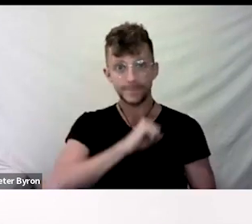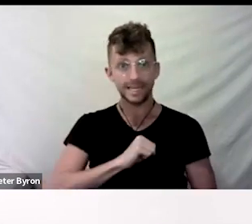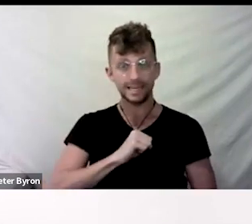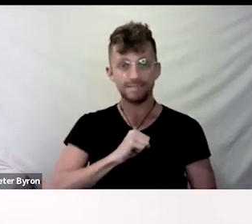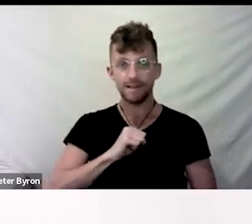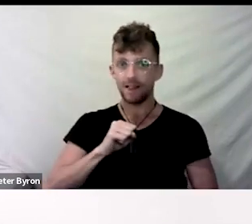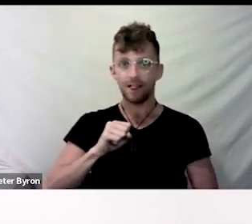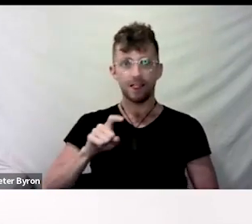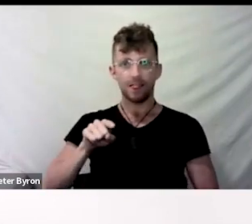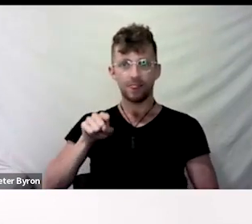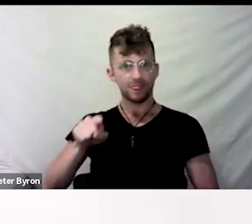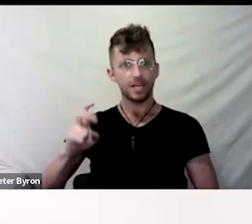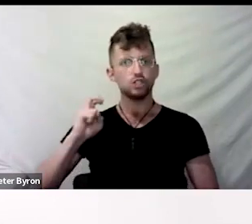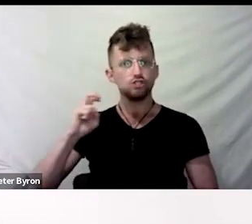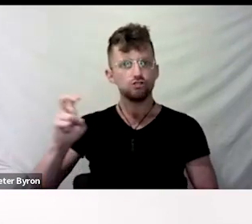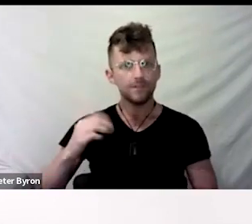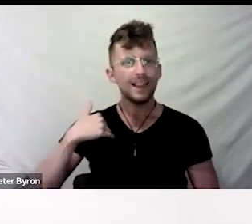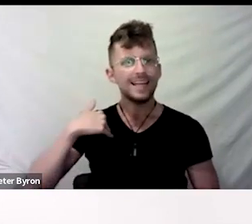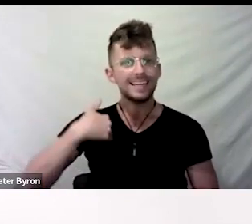as a result of the need for respite?